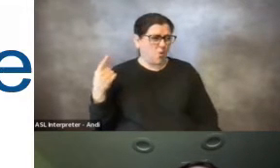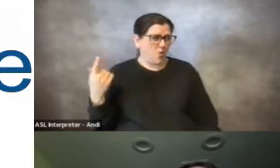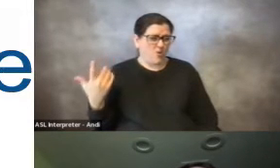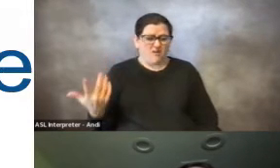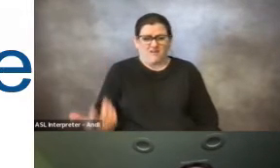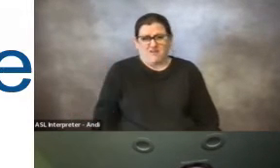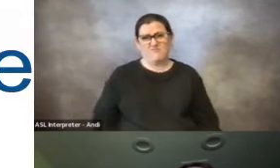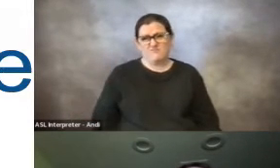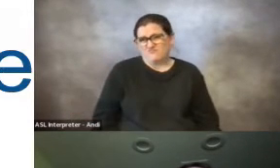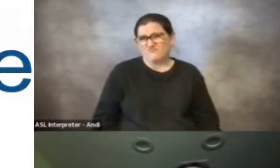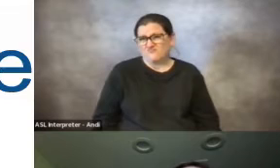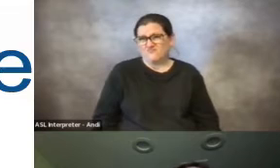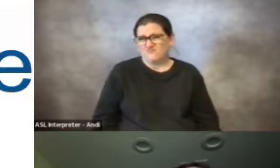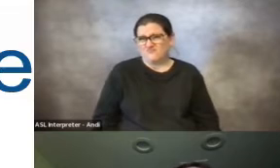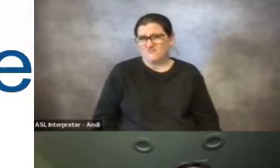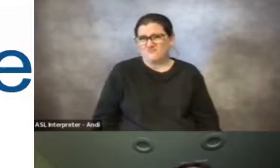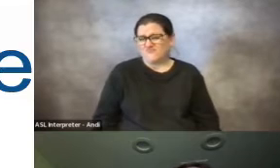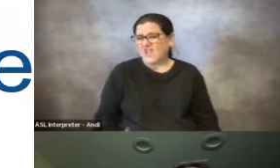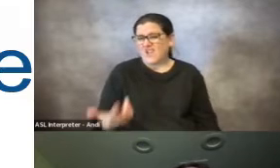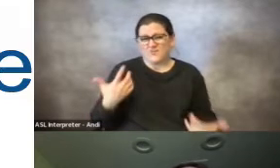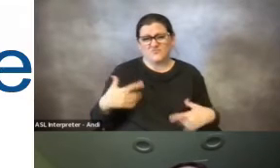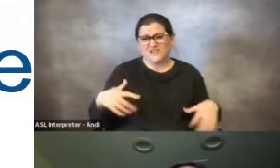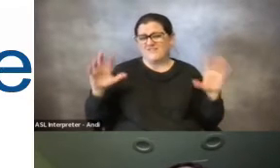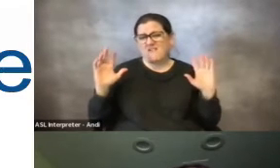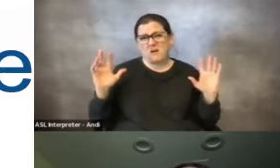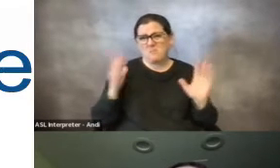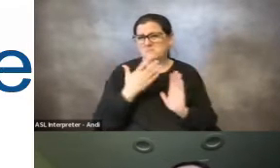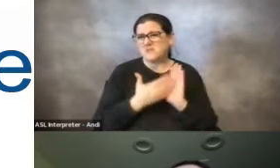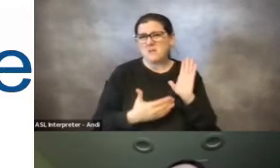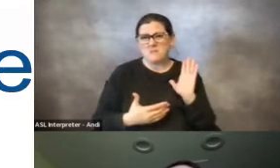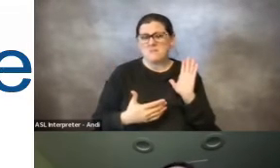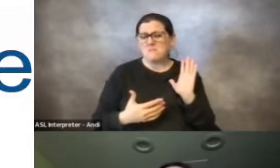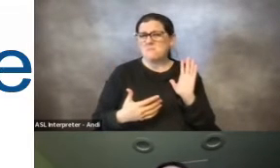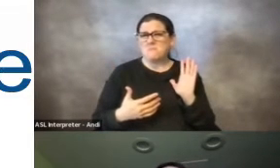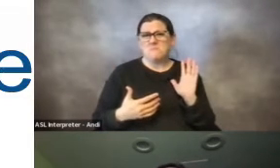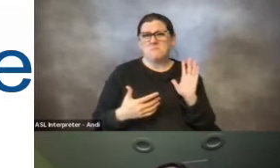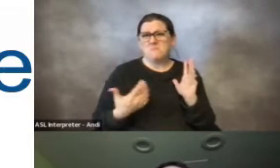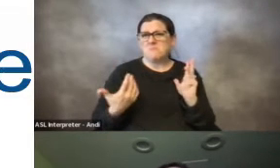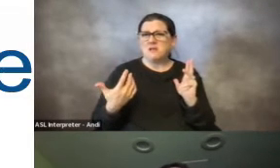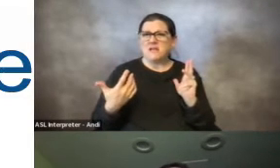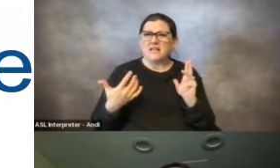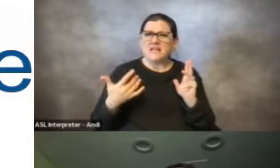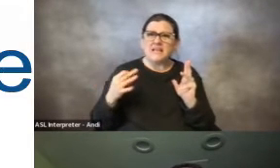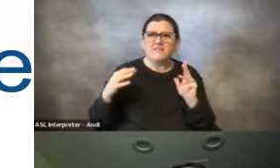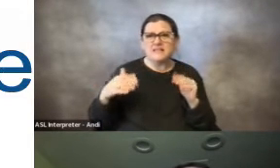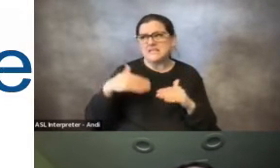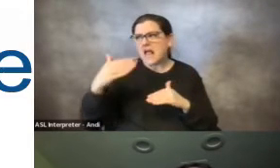bit, right? Like, I'm going to give up on doing, you know, the next healthy thing, because, you know, to be honest with you,